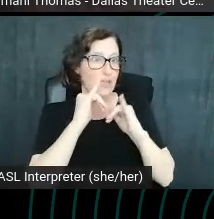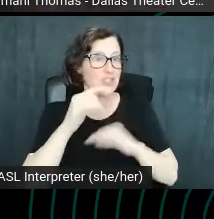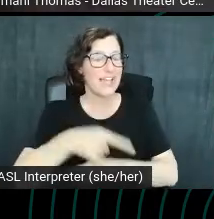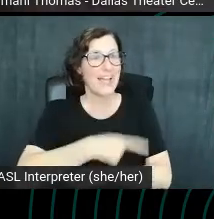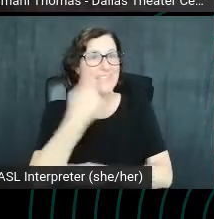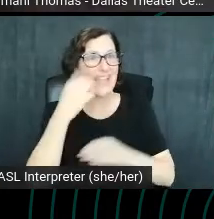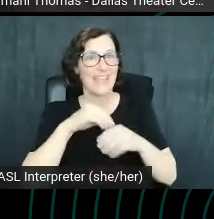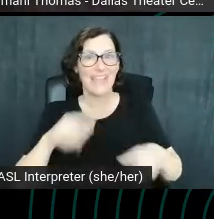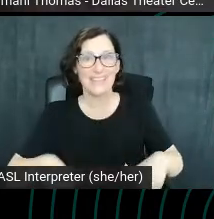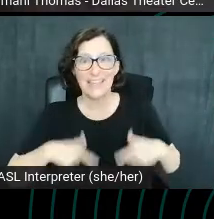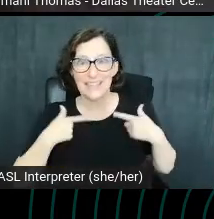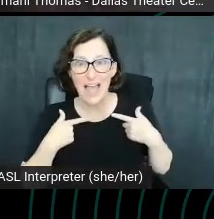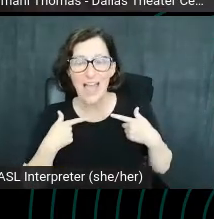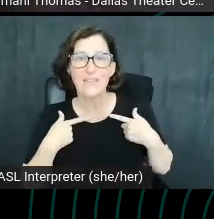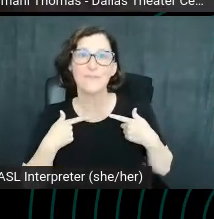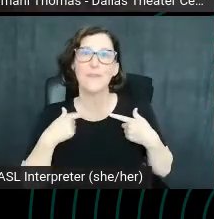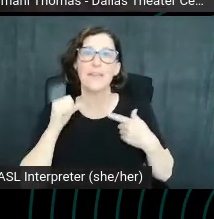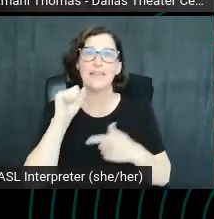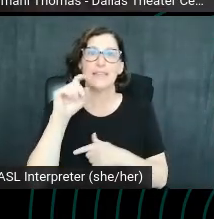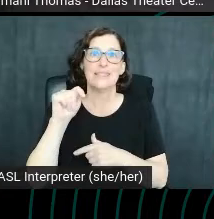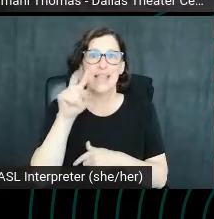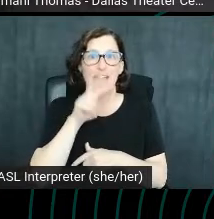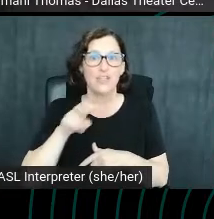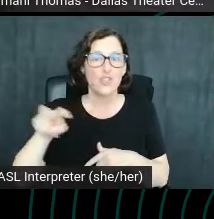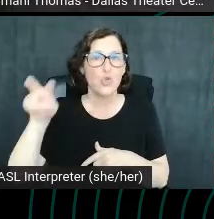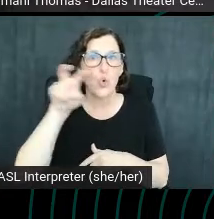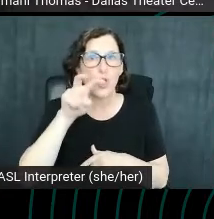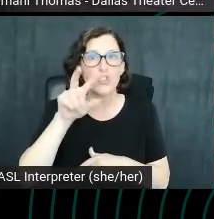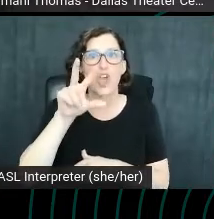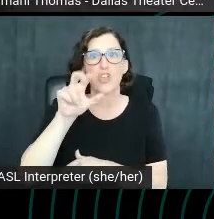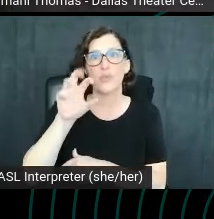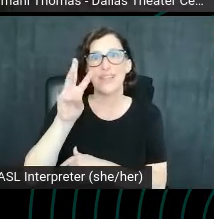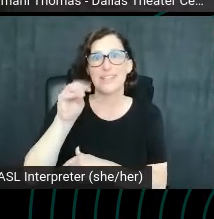set tours, time lapses, 360 videos, etc.